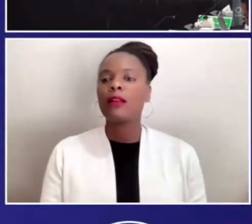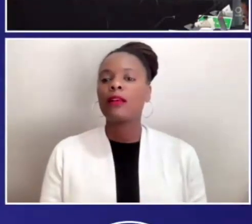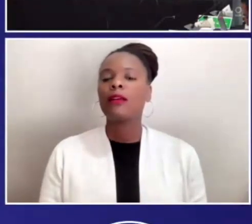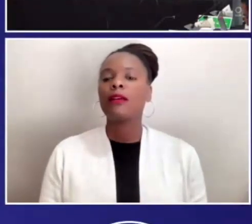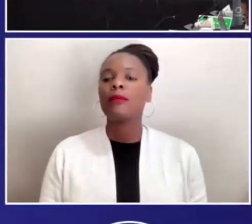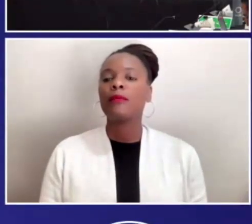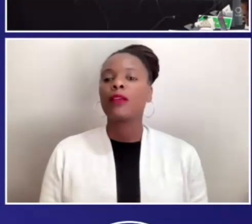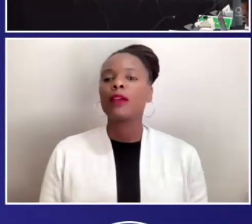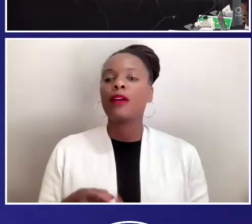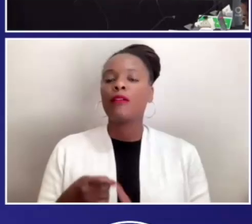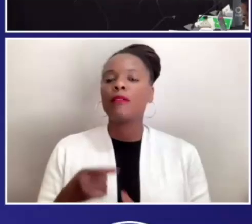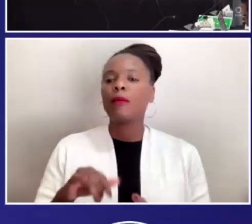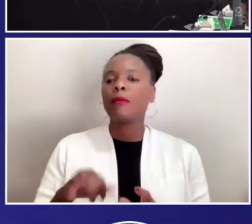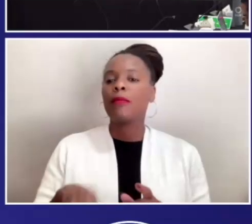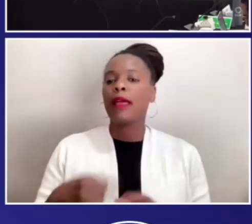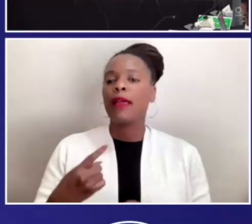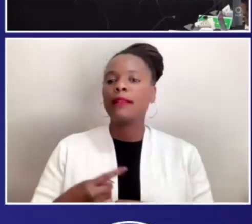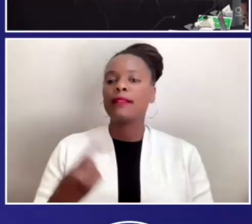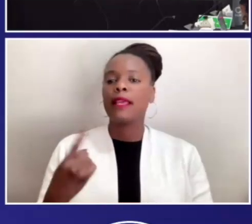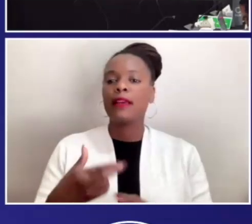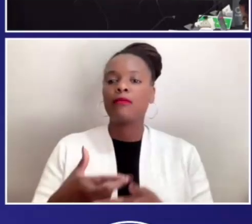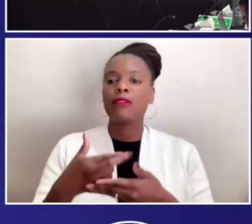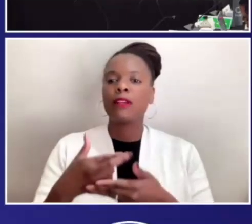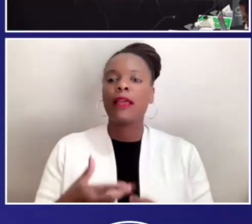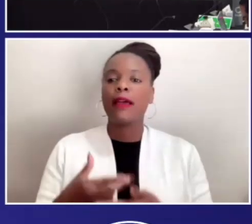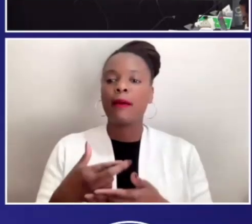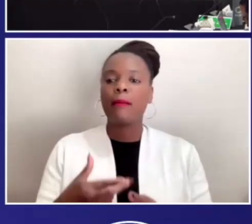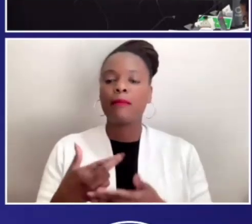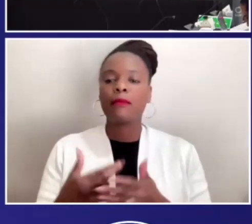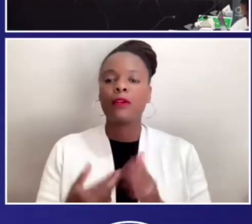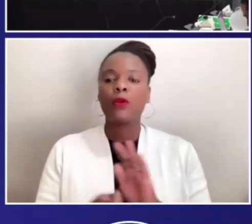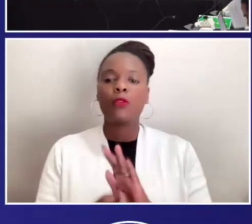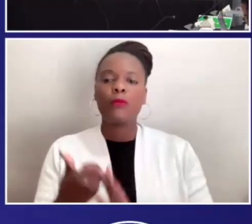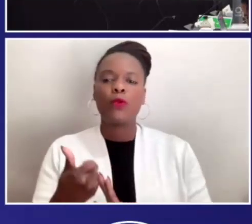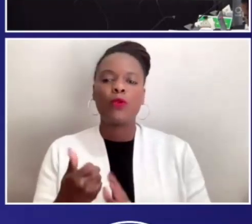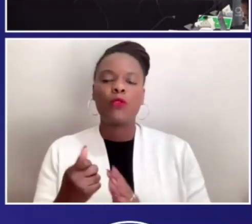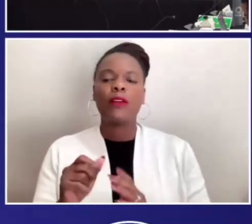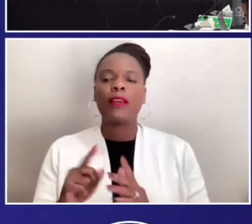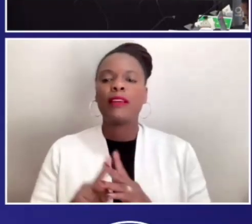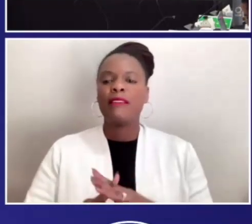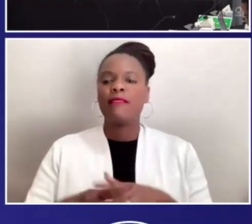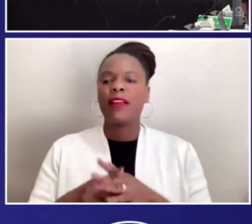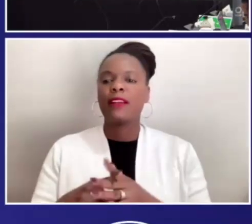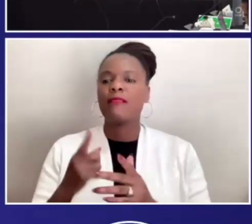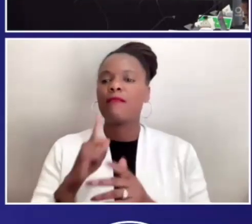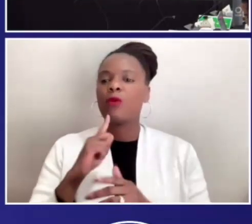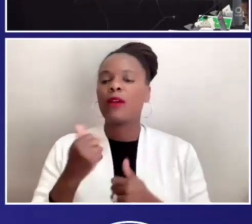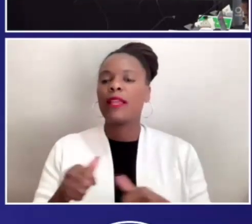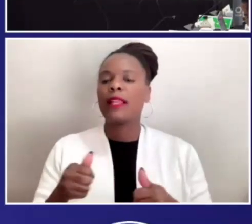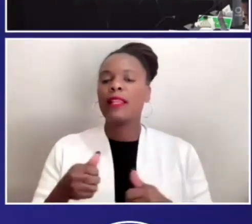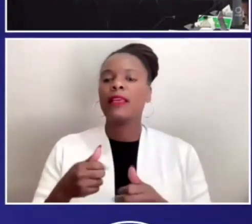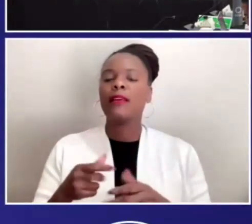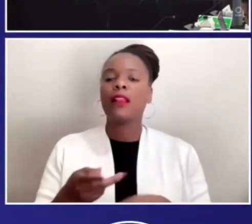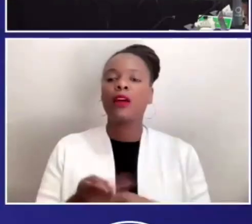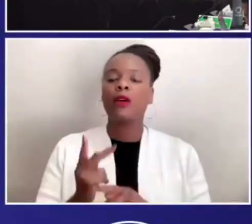The borrower cannot rehabilitate the loan again if the loan returns to default status following the rehabilitation and we have inserted a Romanette two.